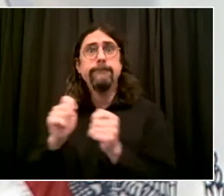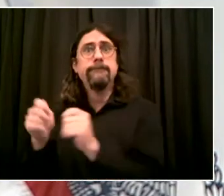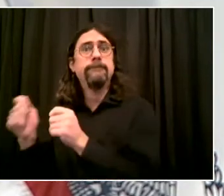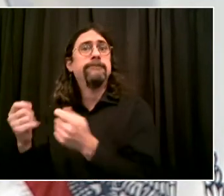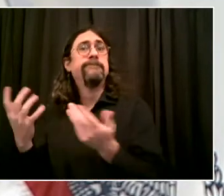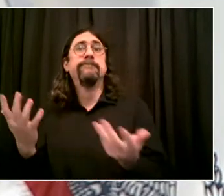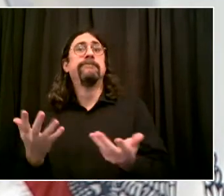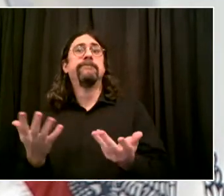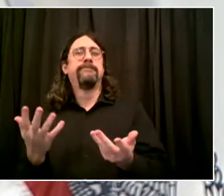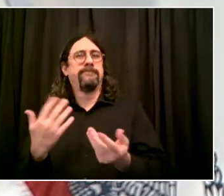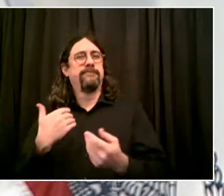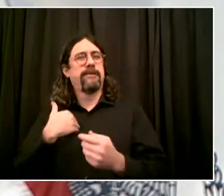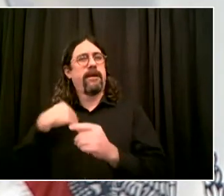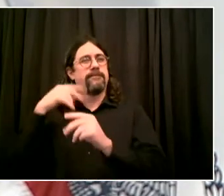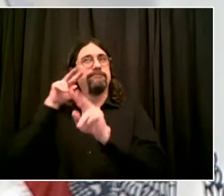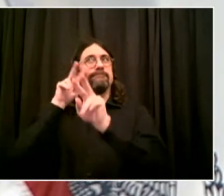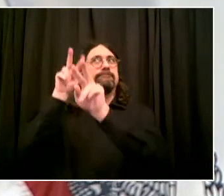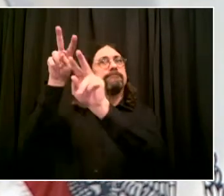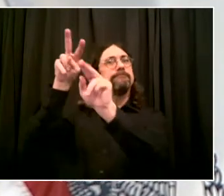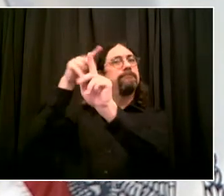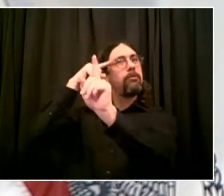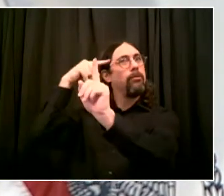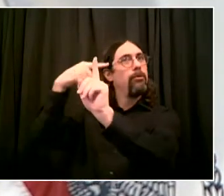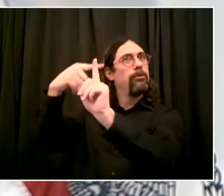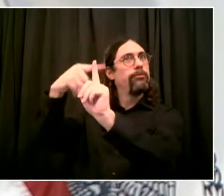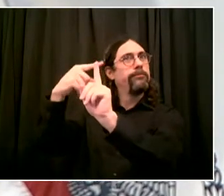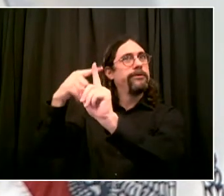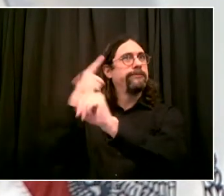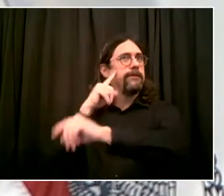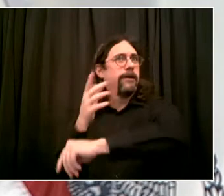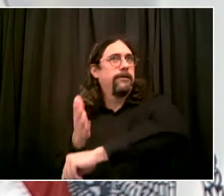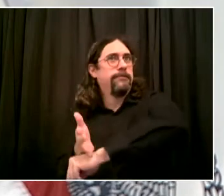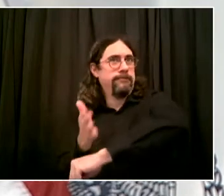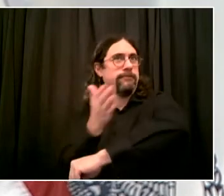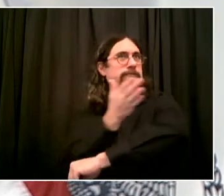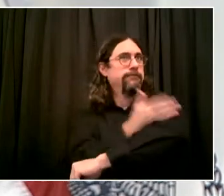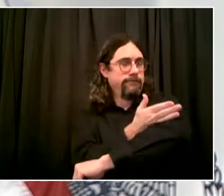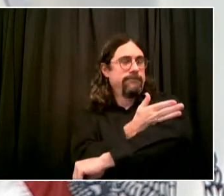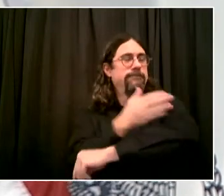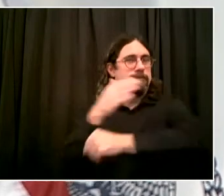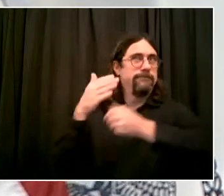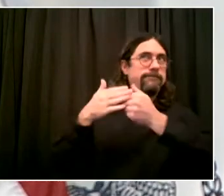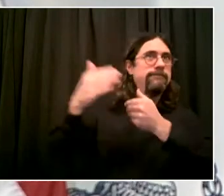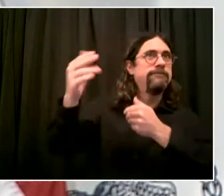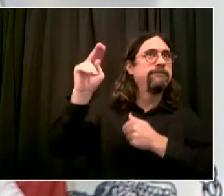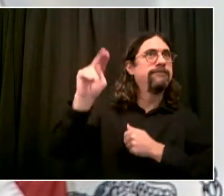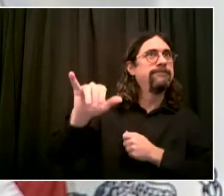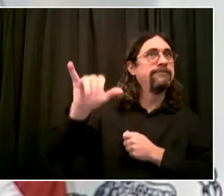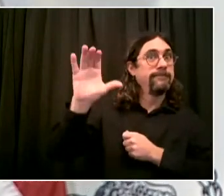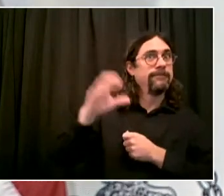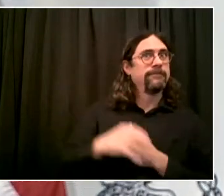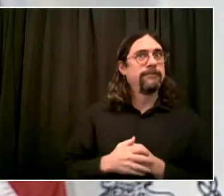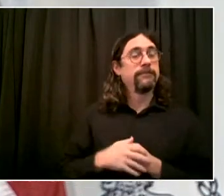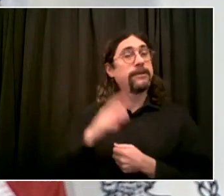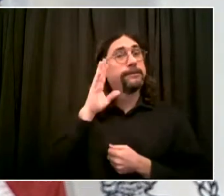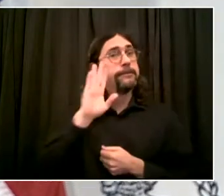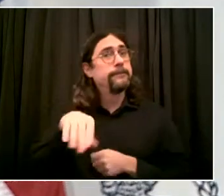NEW YORK CITY. I WILL BE TALKING ABOUT